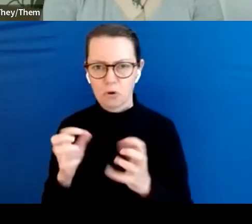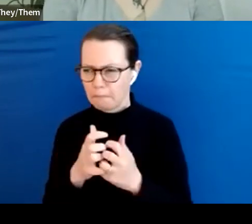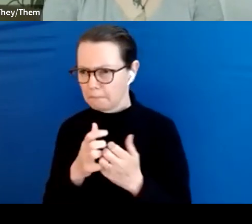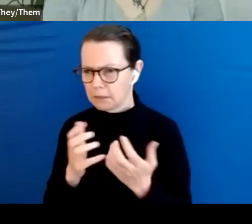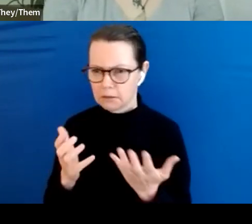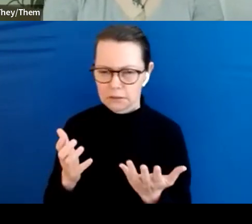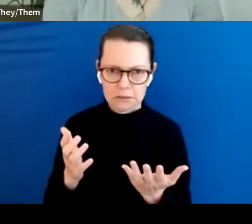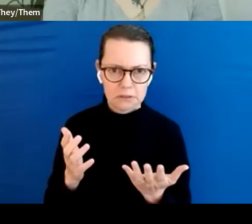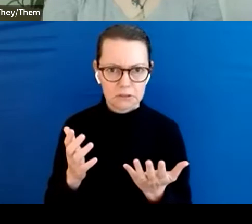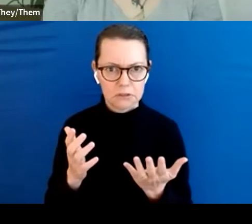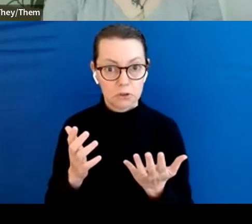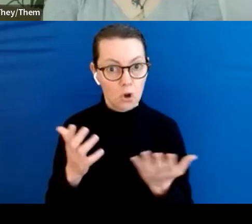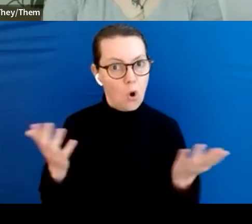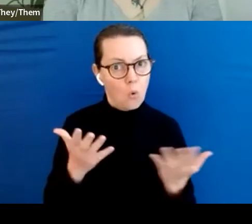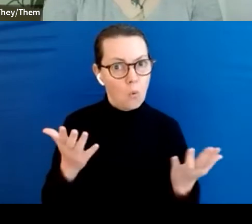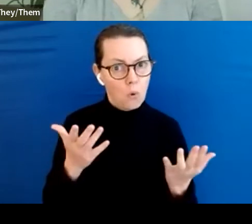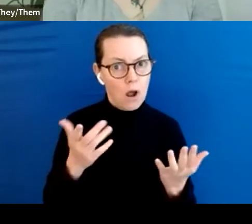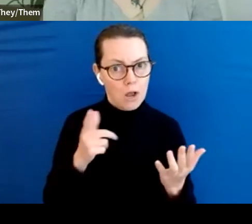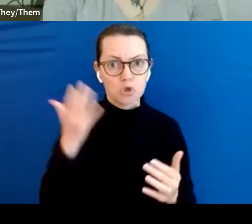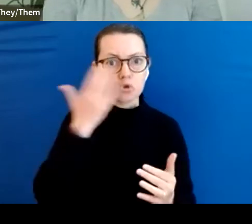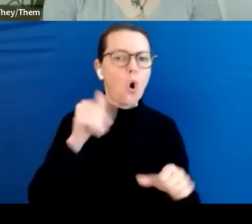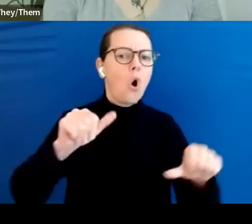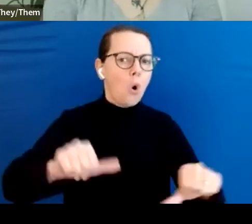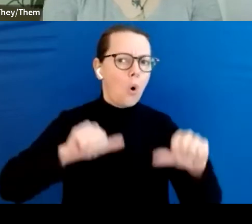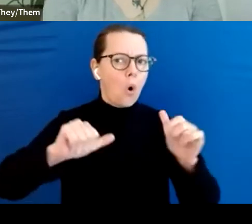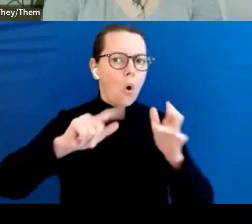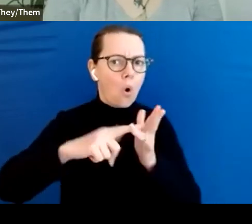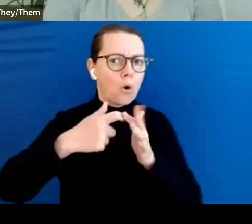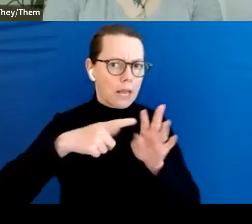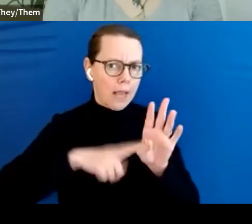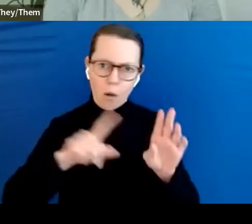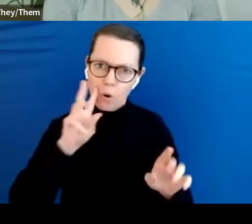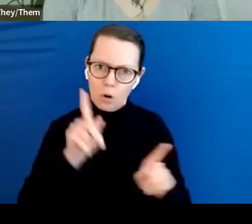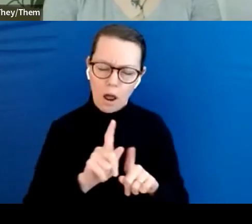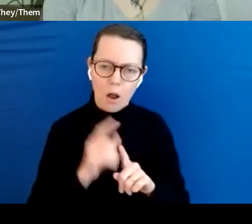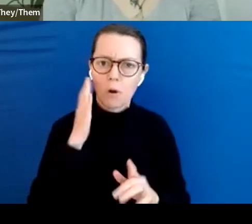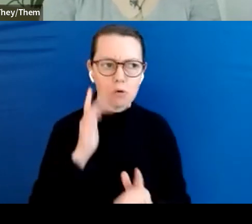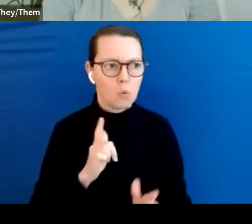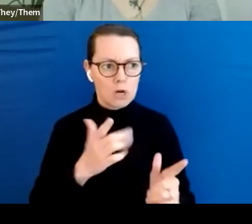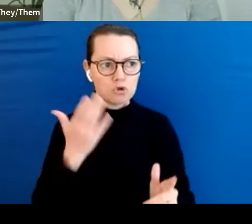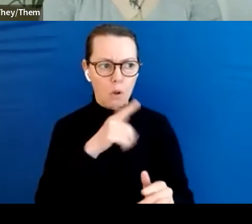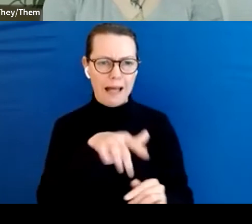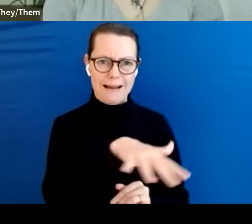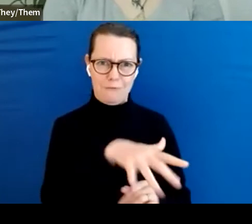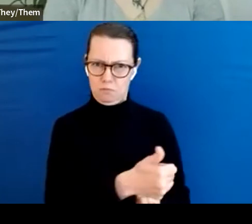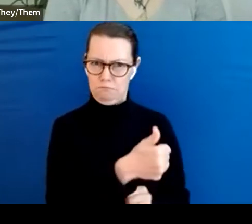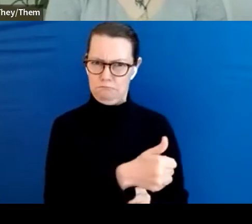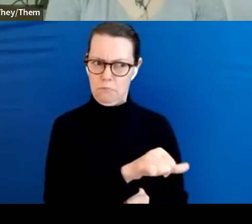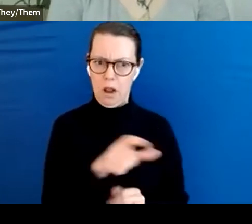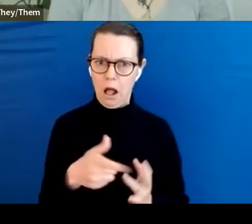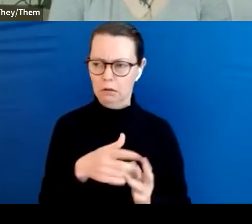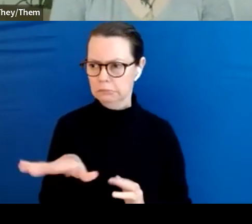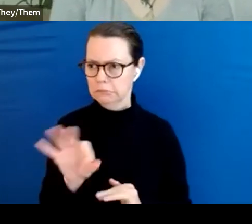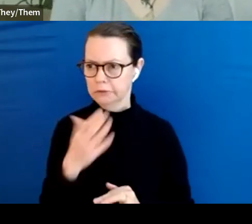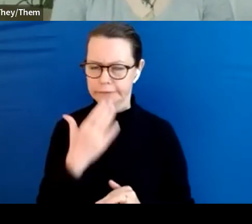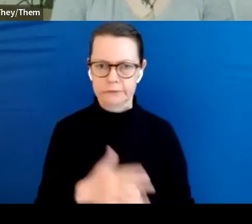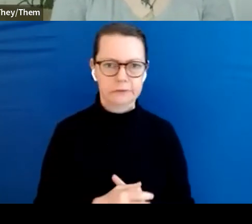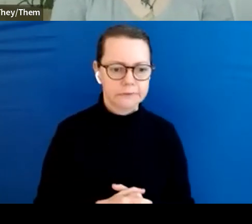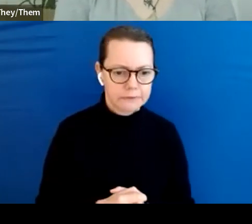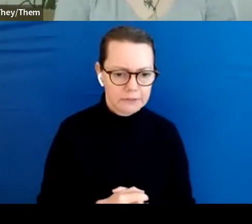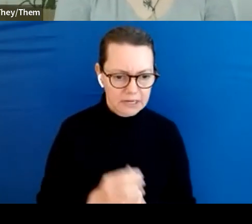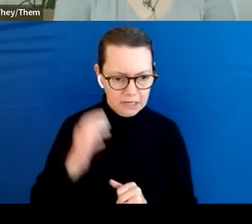What are the spaces there where you do feel like in the world and what does that look like when you are feeling that.